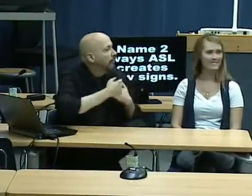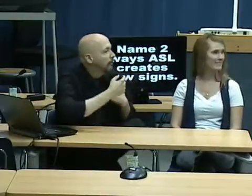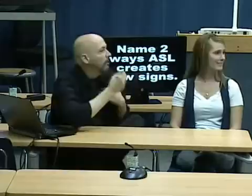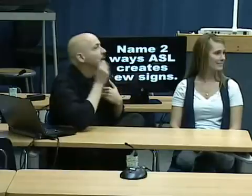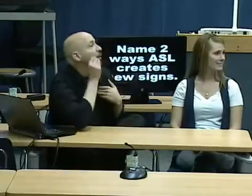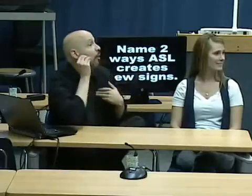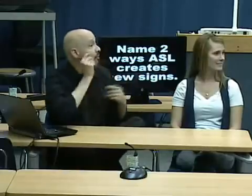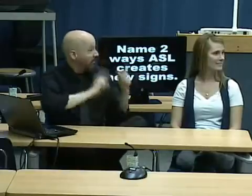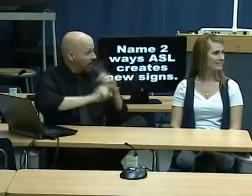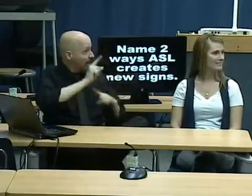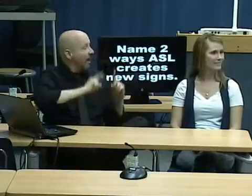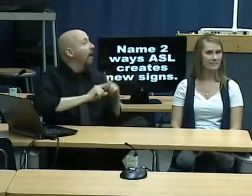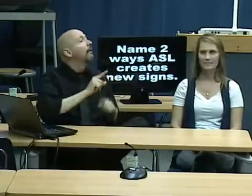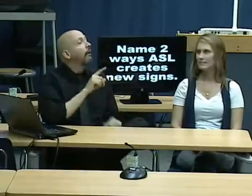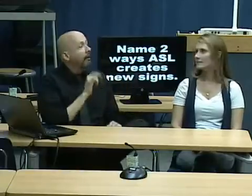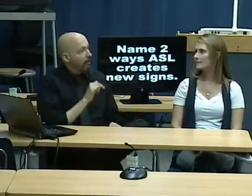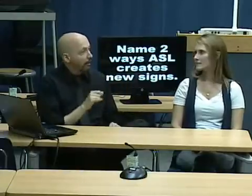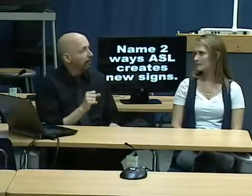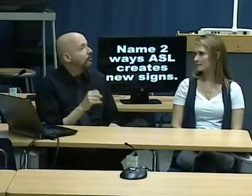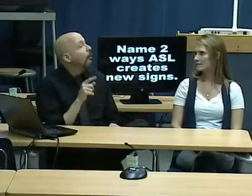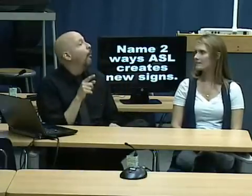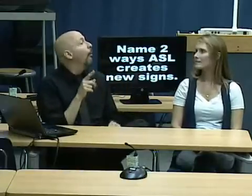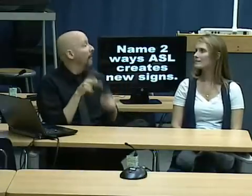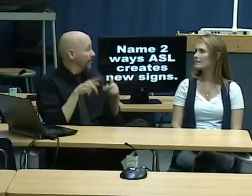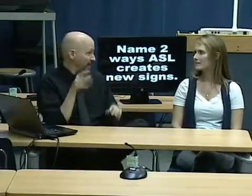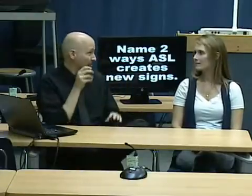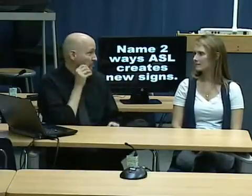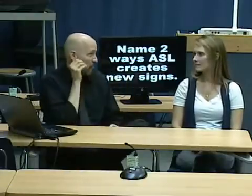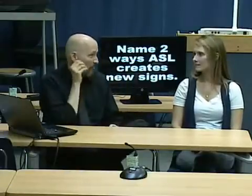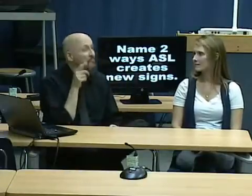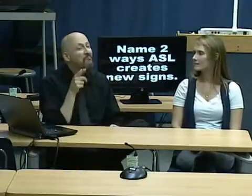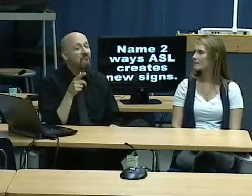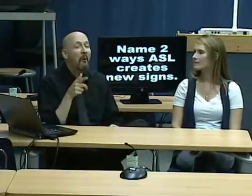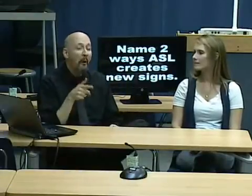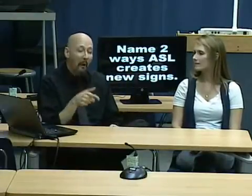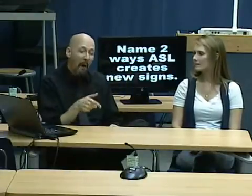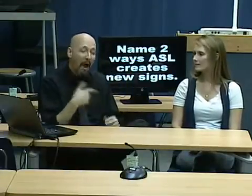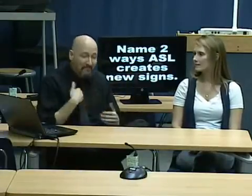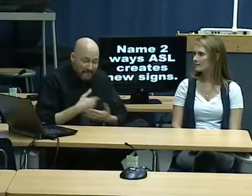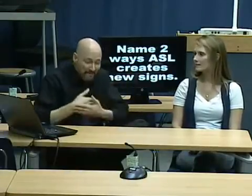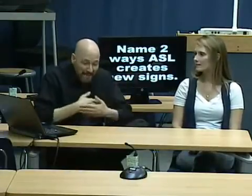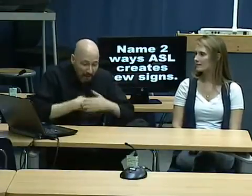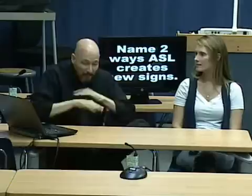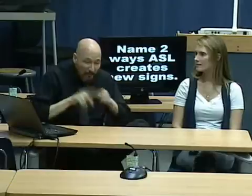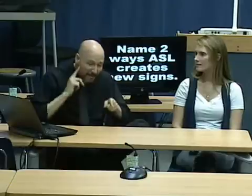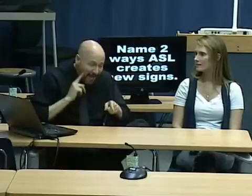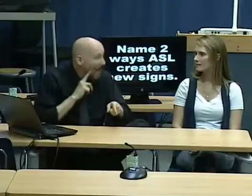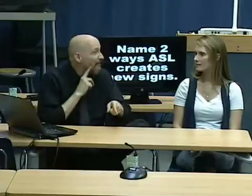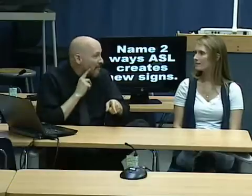Home signs? Uh-huh. That people use in their homes? "I have a new baby, just born."